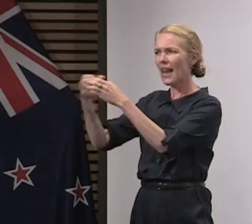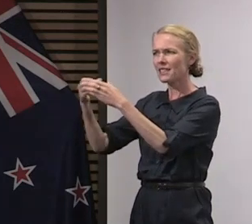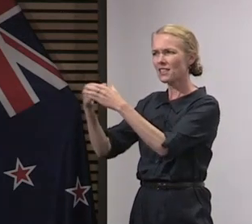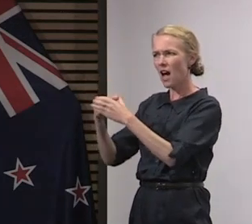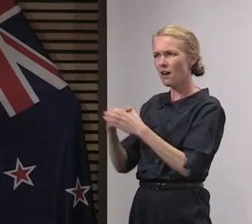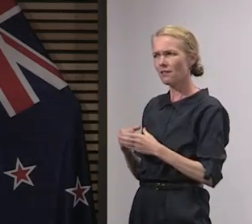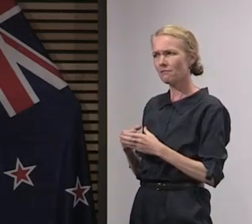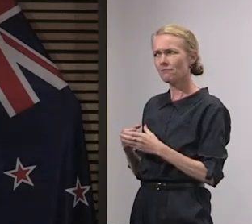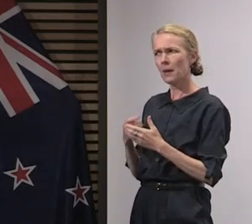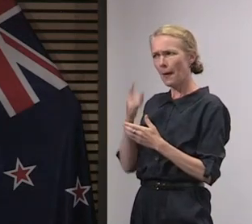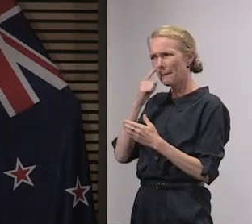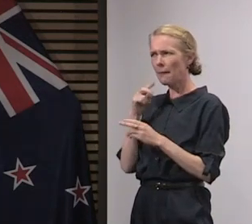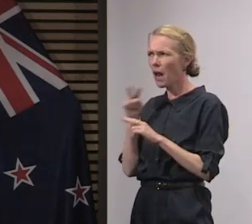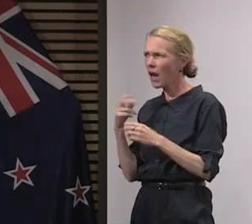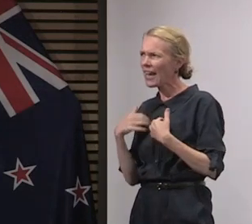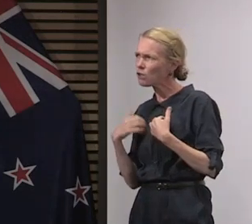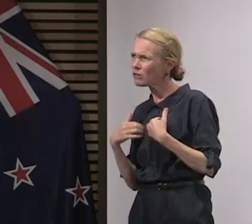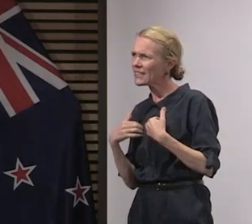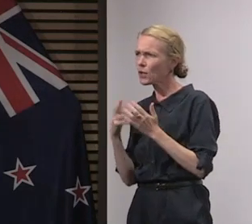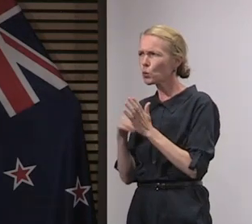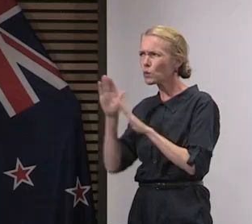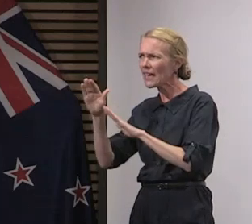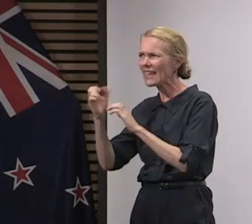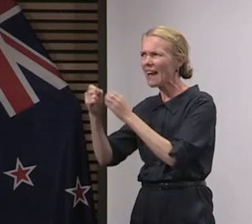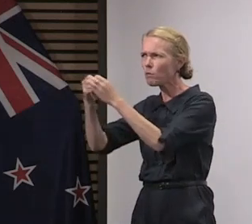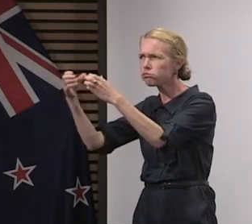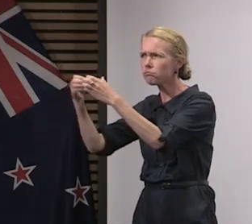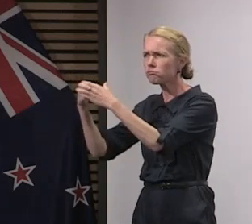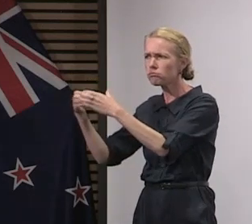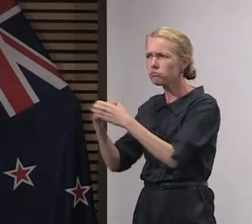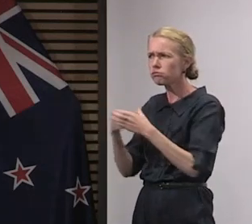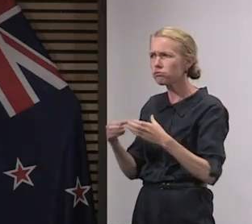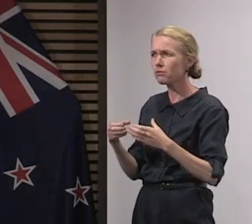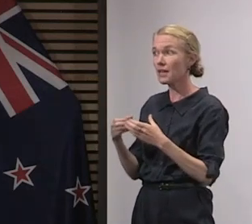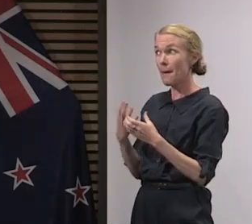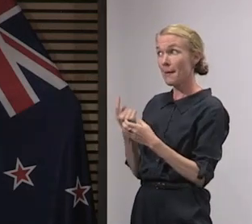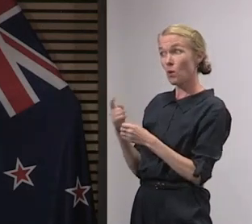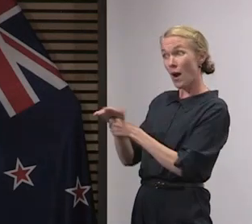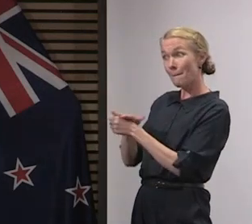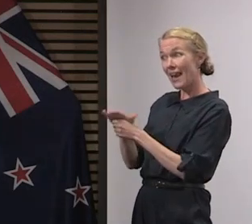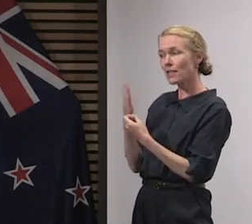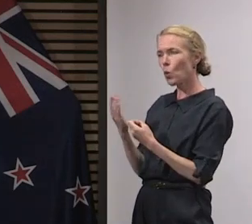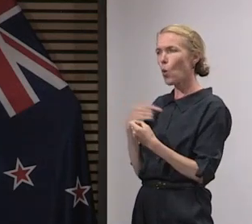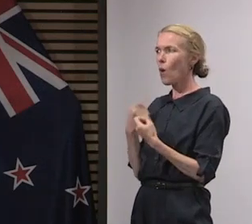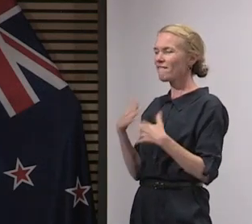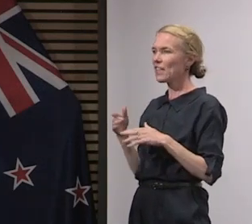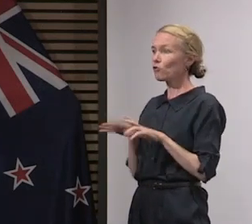Clusters - I know there is ongoing interest in and that is -- clusters and that is